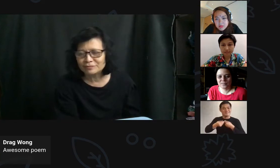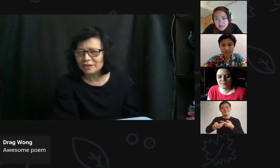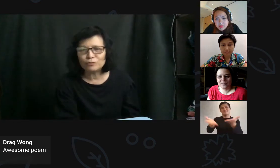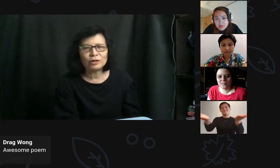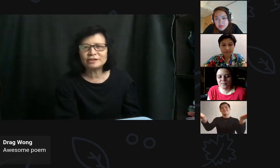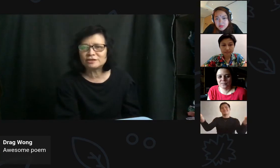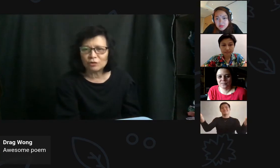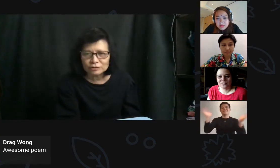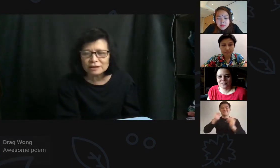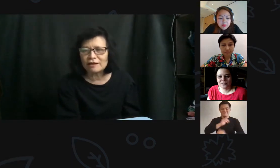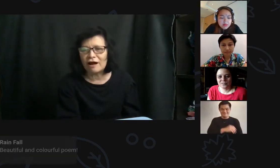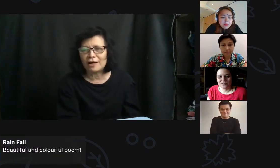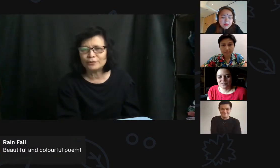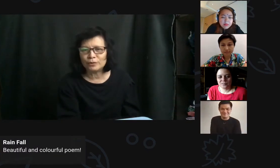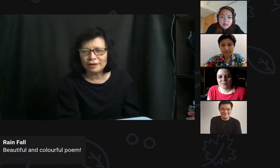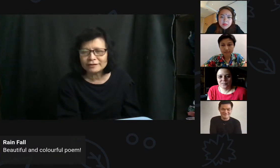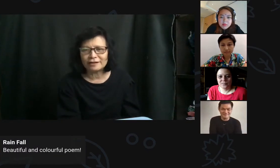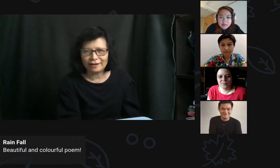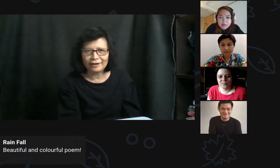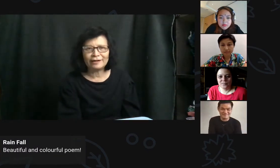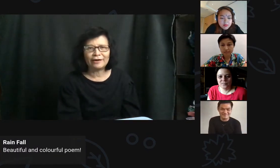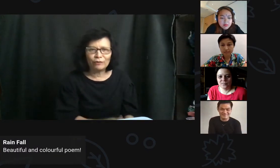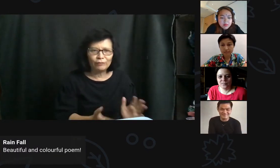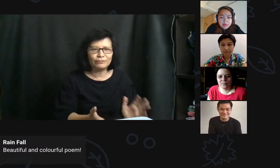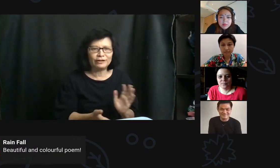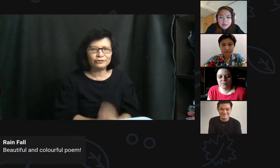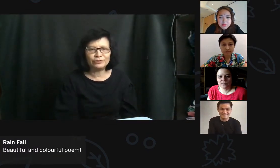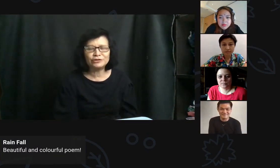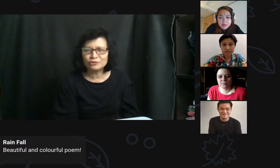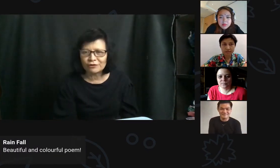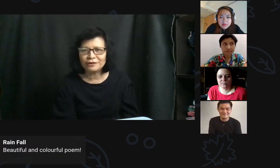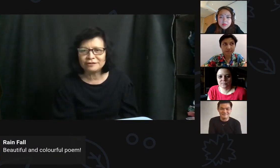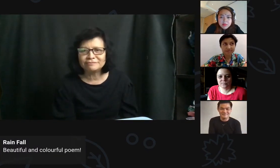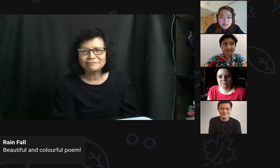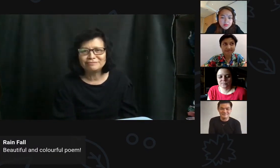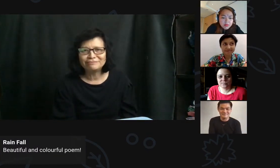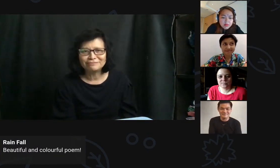It was totally a hardwork and I hope that you enjoyed it.